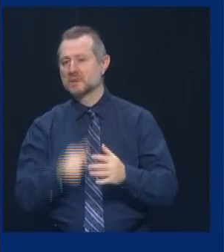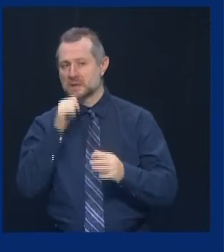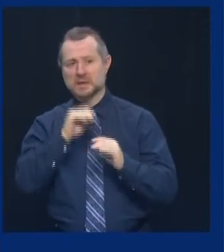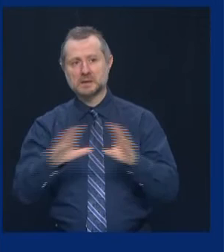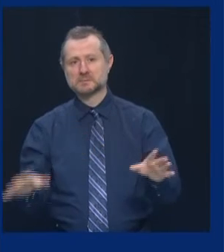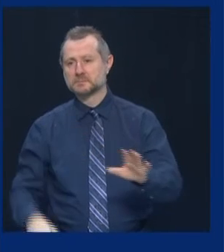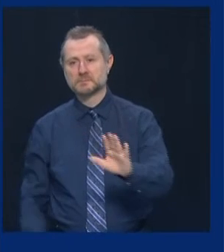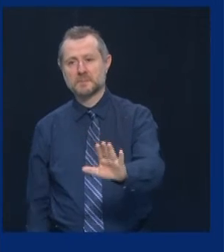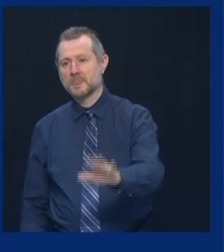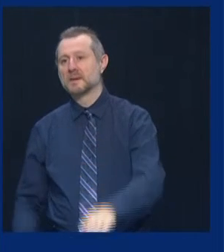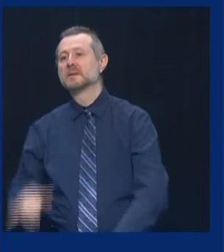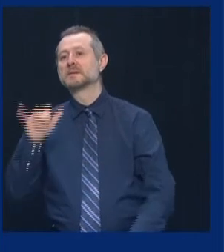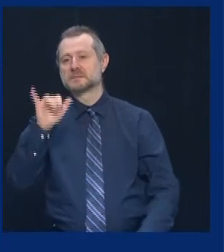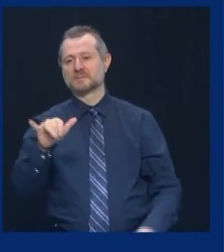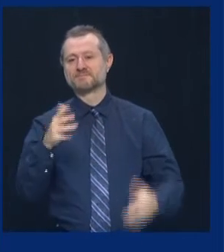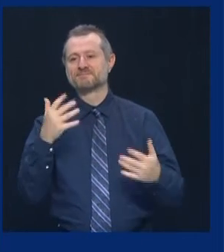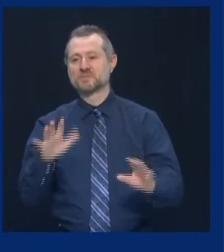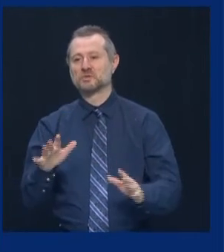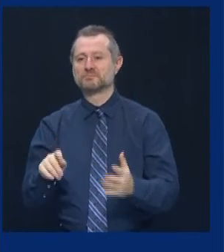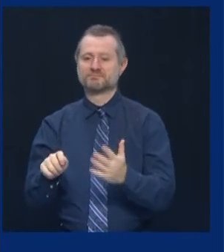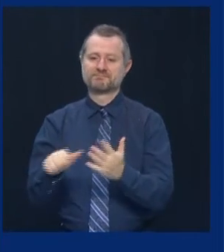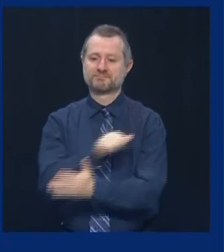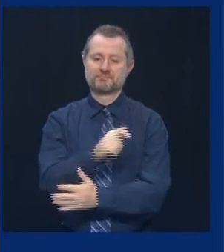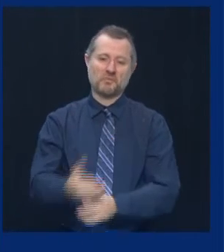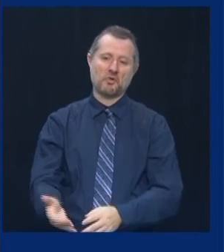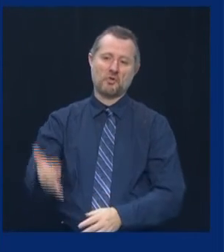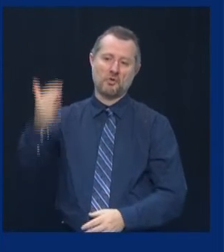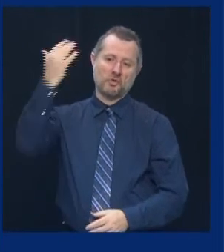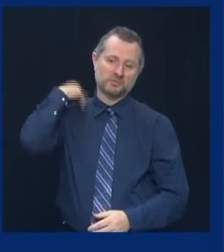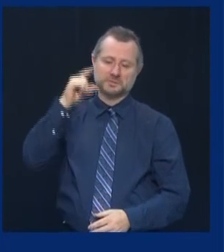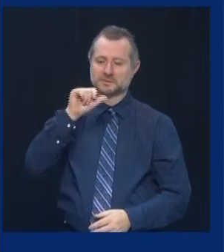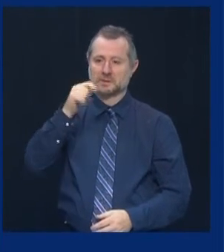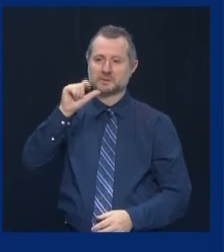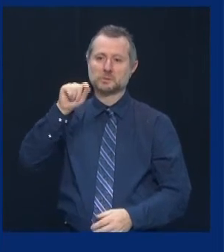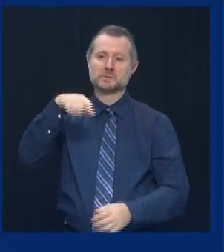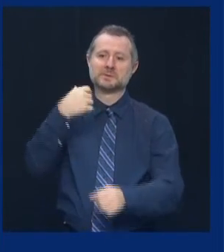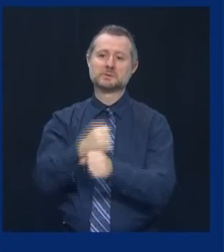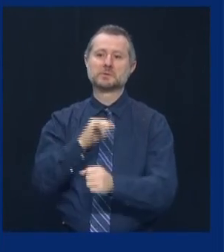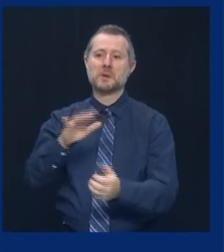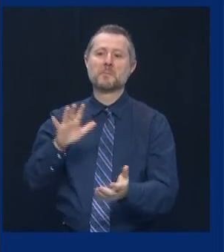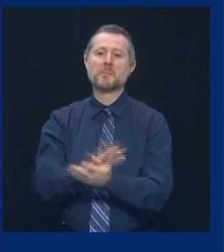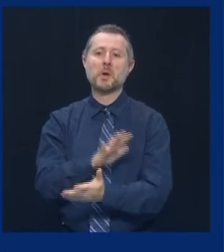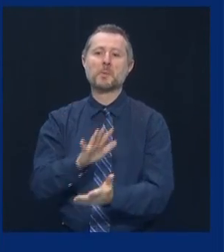SO THE STOCK TRANSFER TAX IS A MISNOMER. IT IS NOT REALLY A TAX.